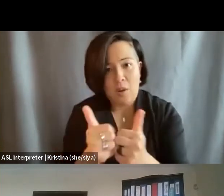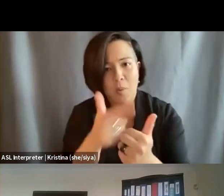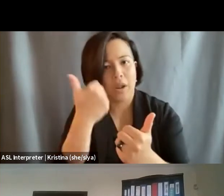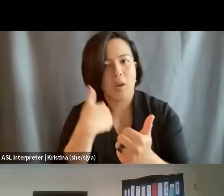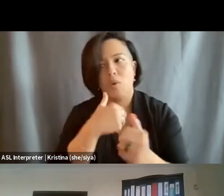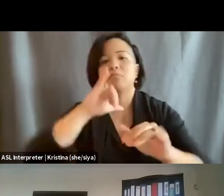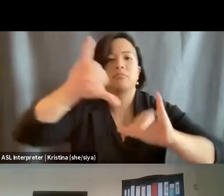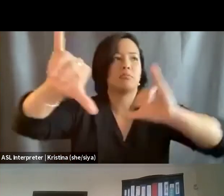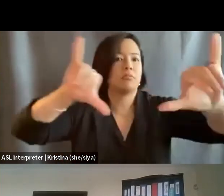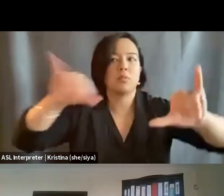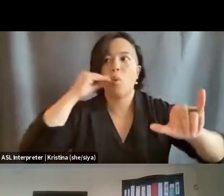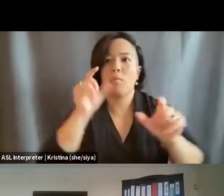periods, we found that it was those interventions that we're done in a